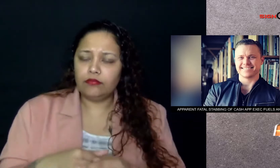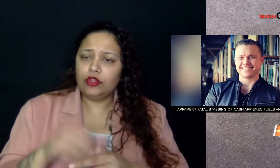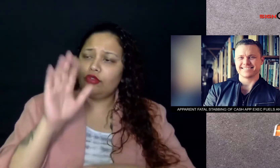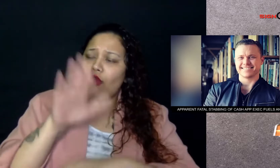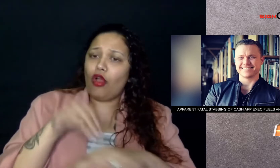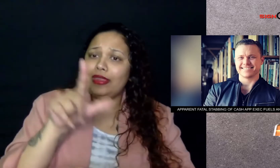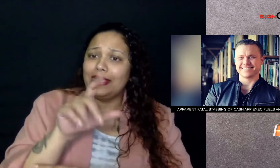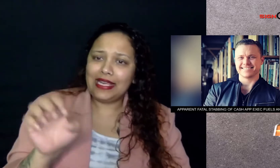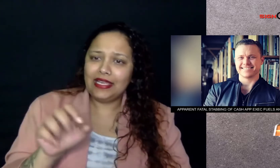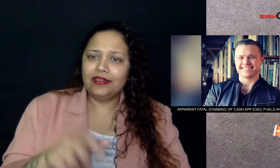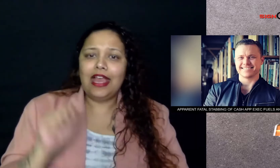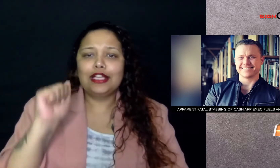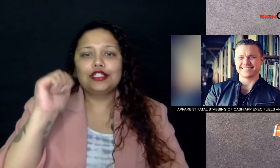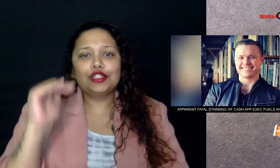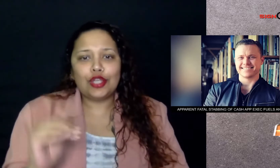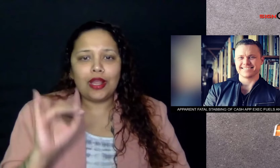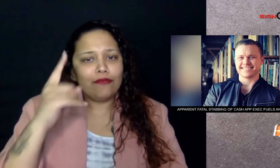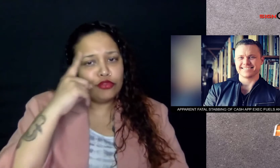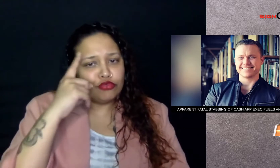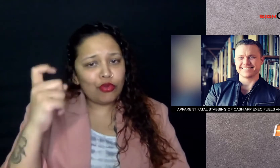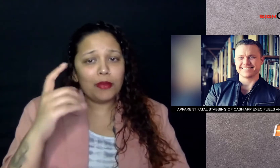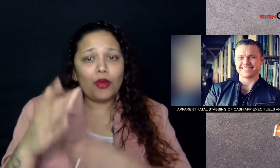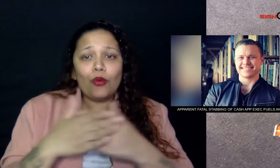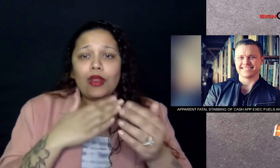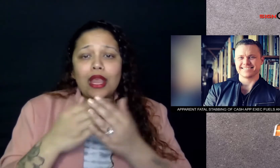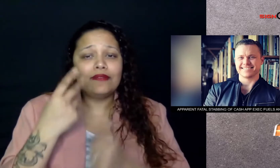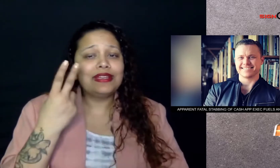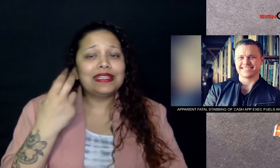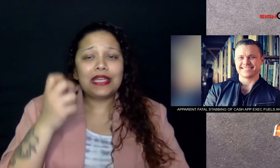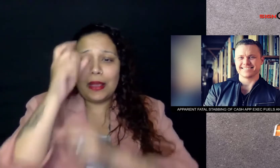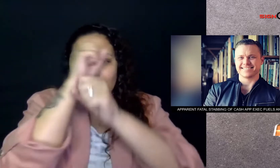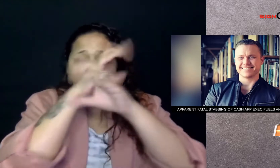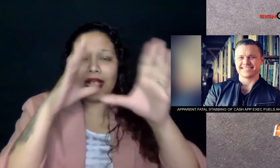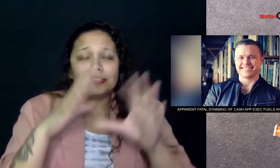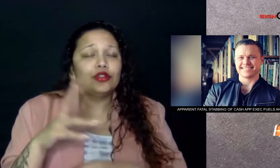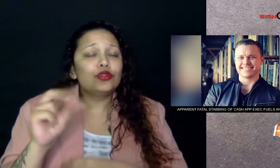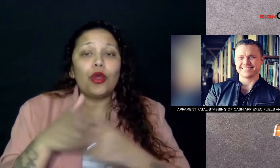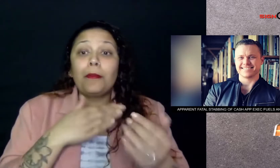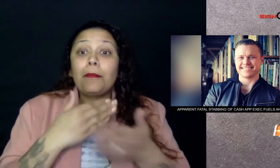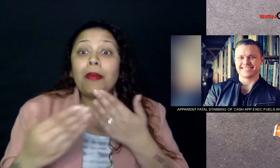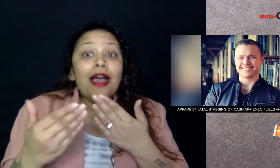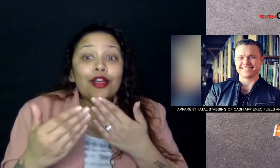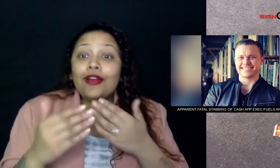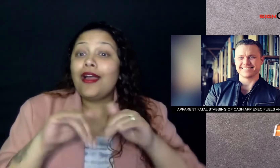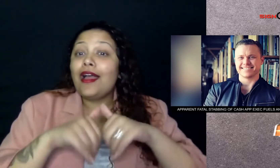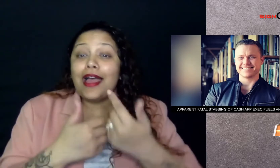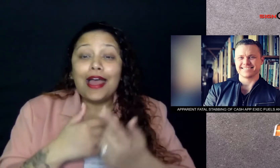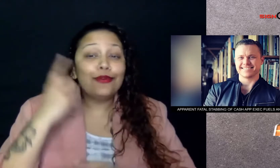calling Lee. a child of Dreams and whatever he imagined no matter how crazy.